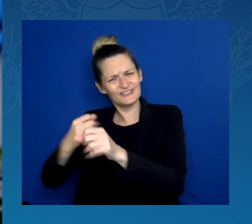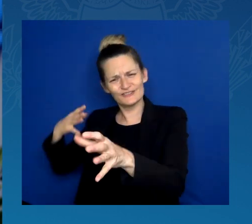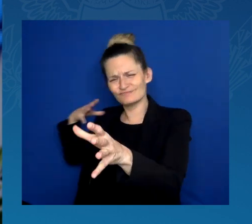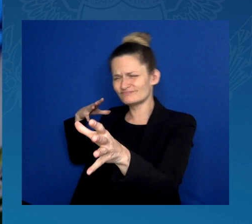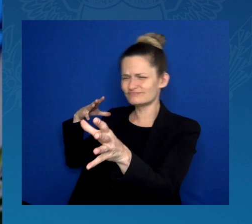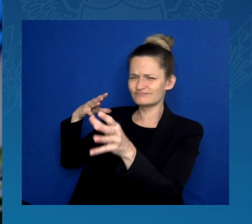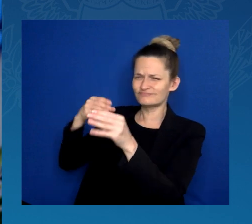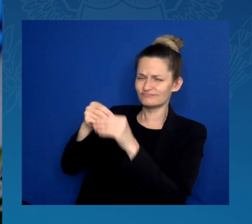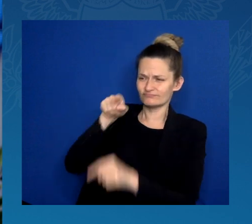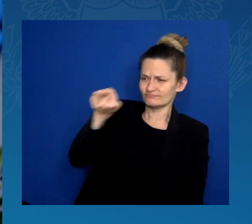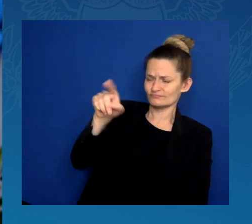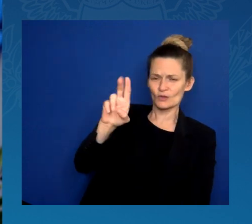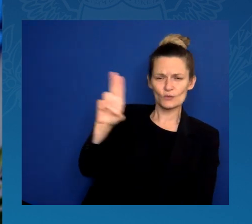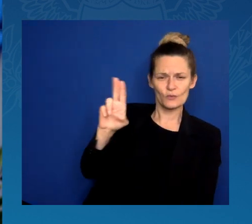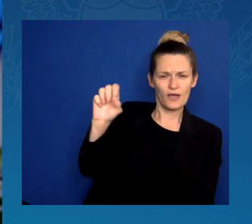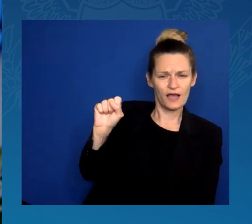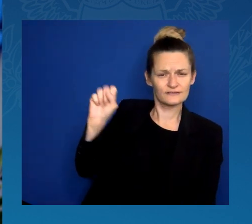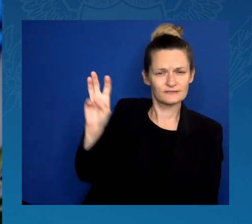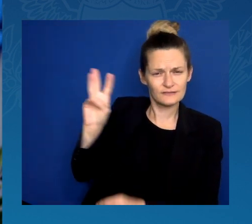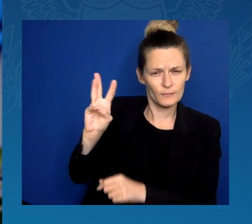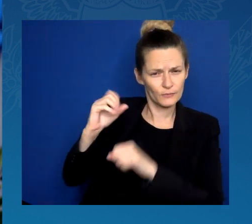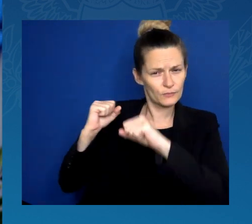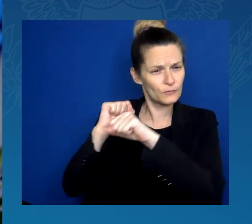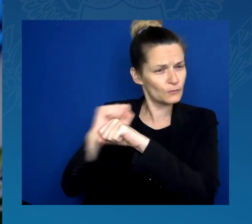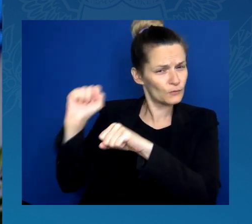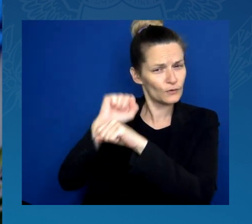for company-funded pensions, and for job security.